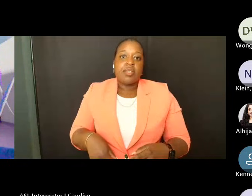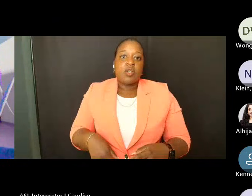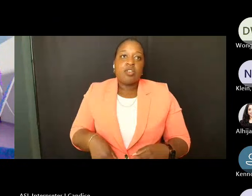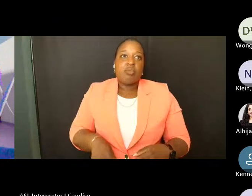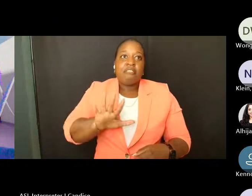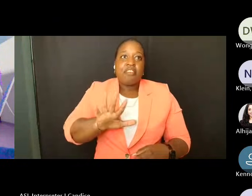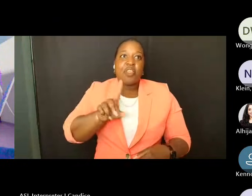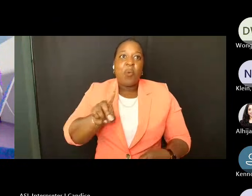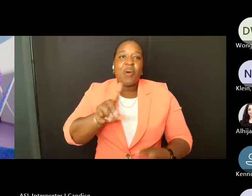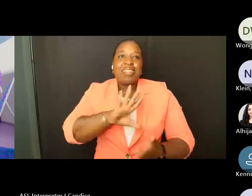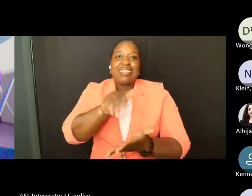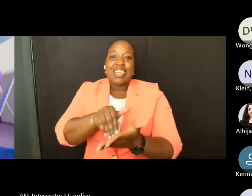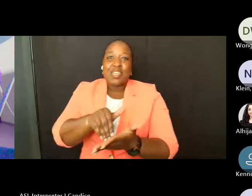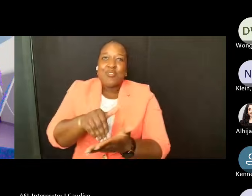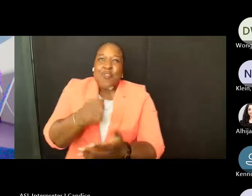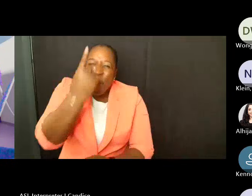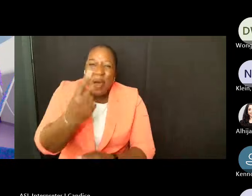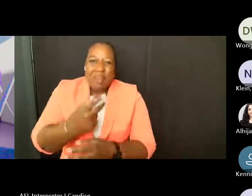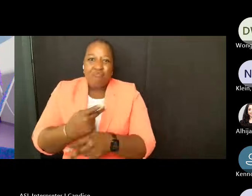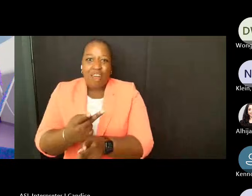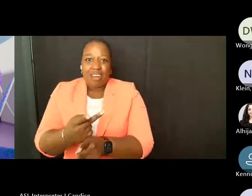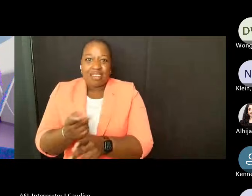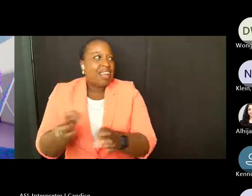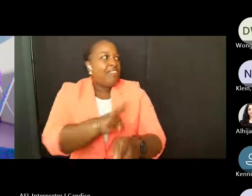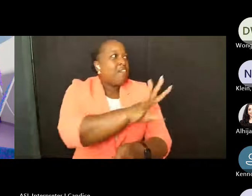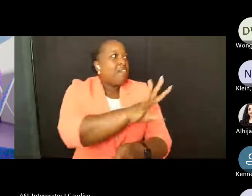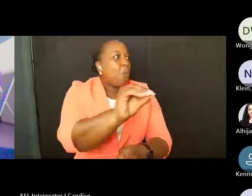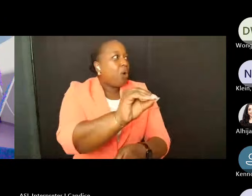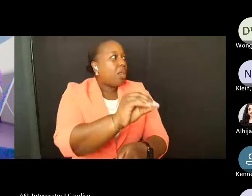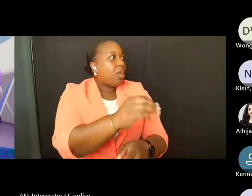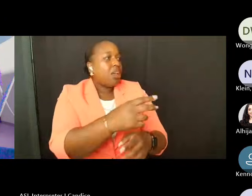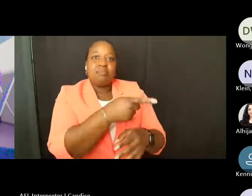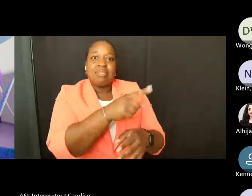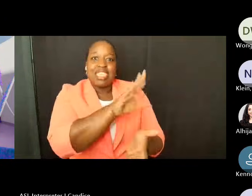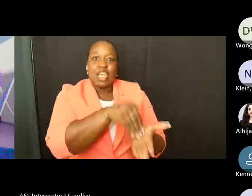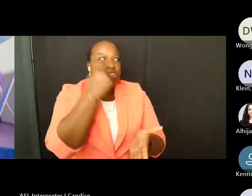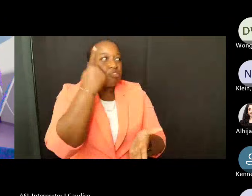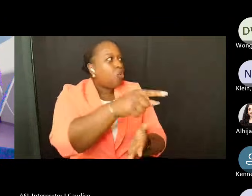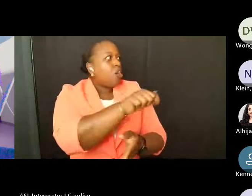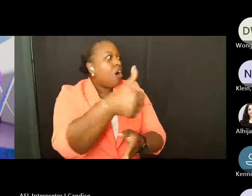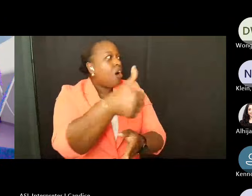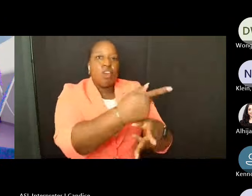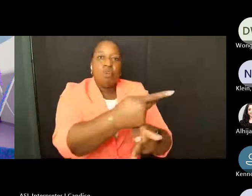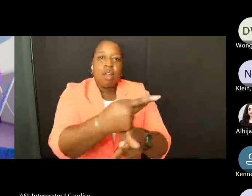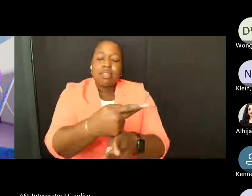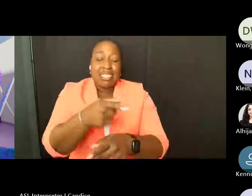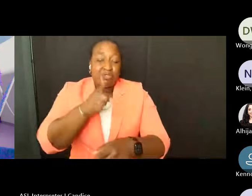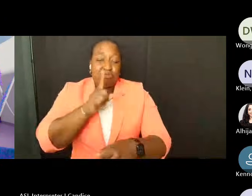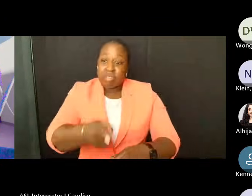40 plus for the other, the centers are quite widely distributed. And if your